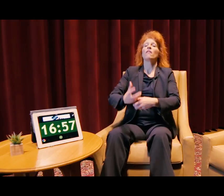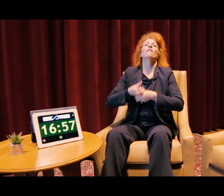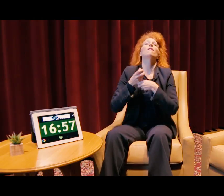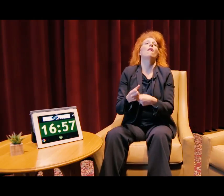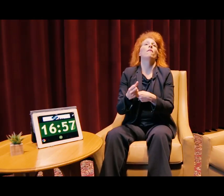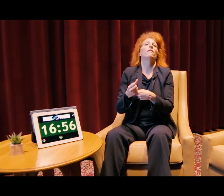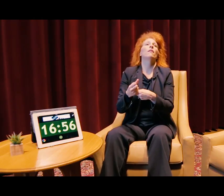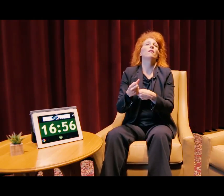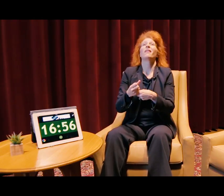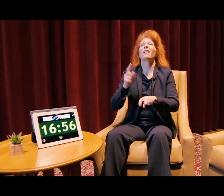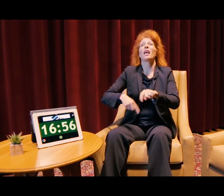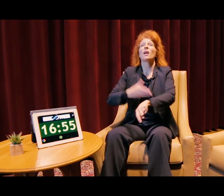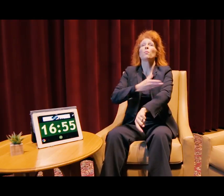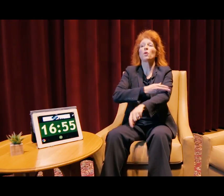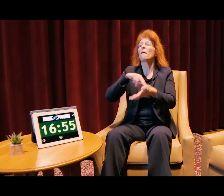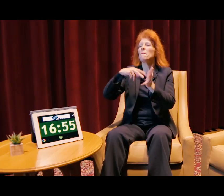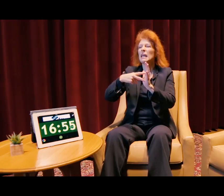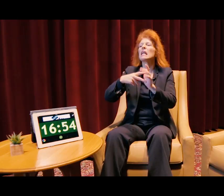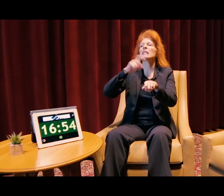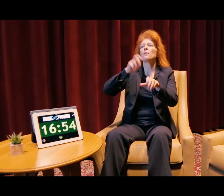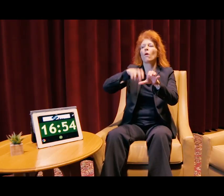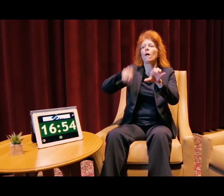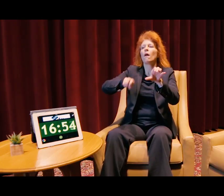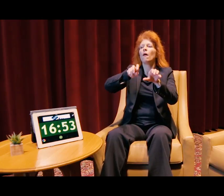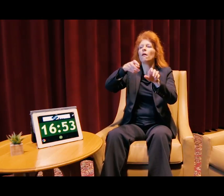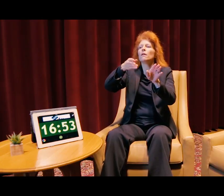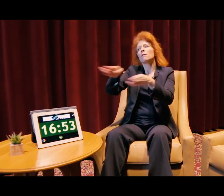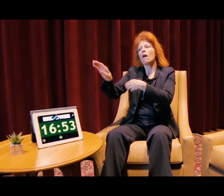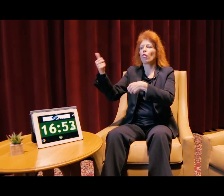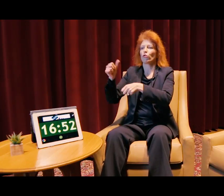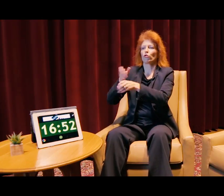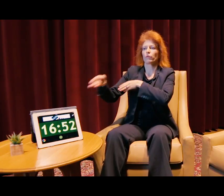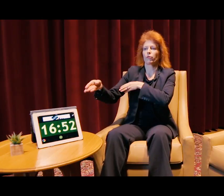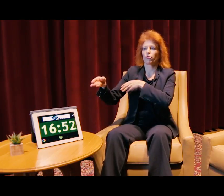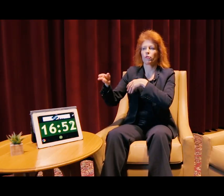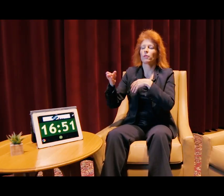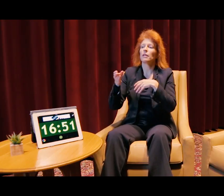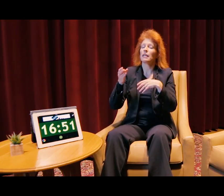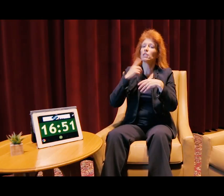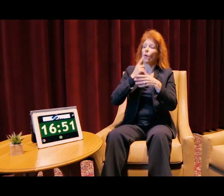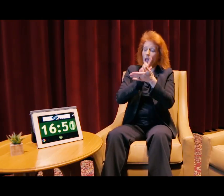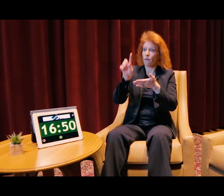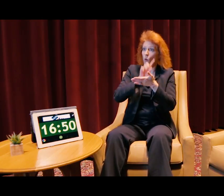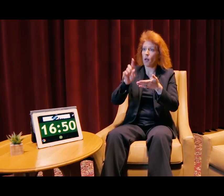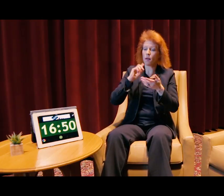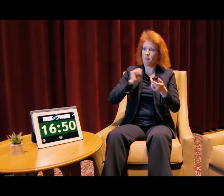no room for improvement, it's my time to do something else. So every week, I assess myself.